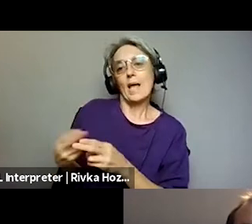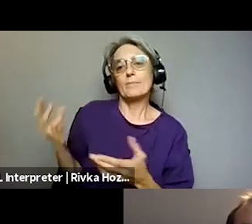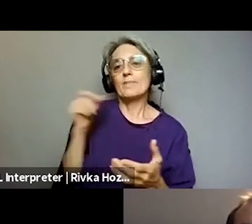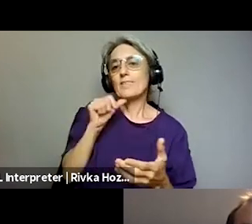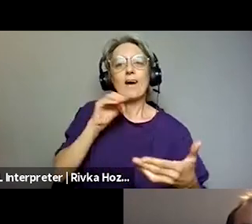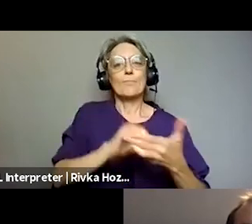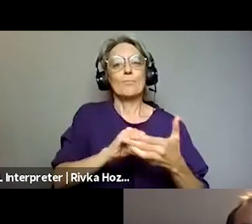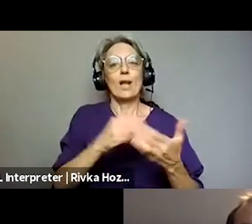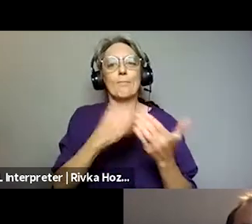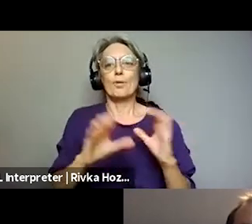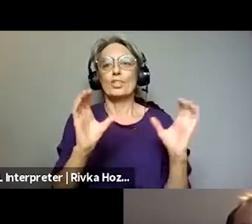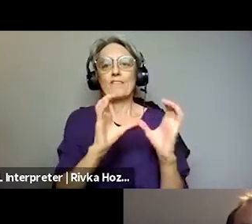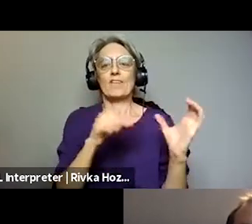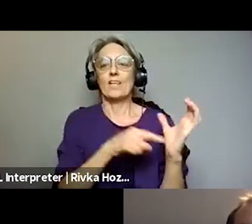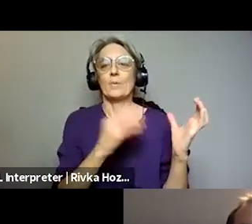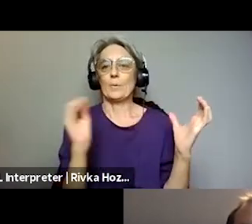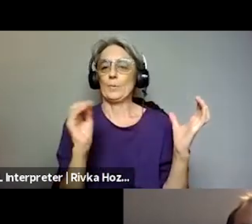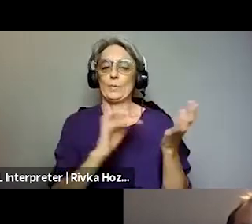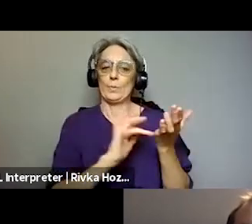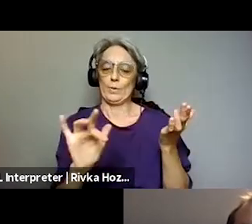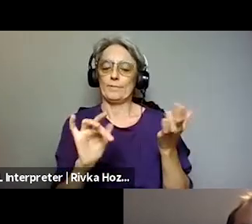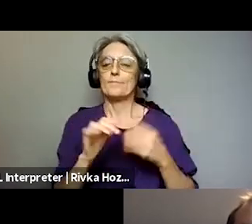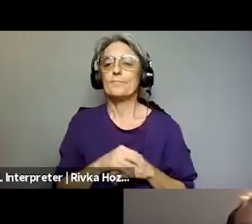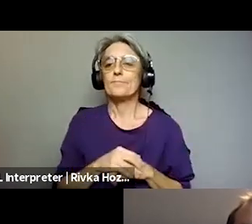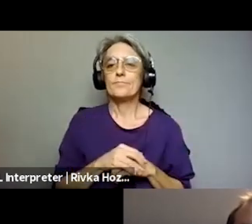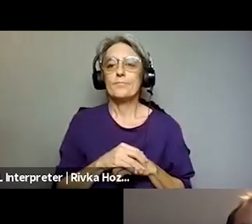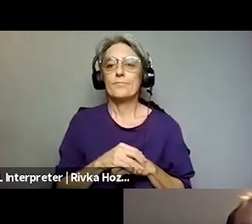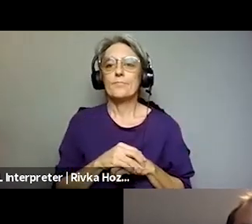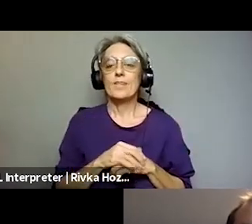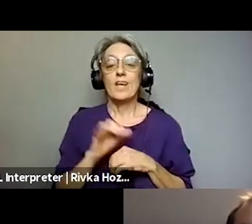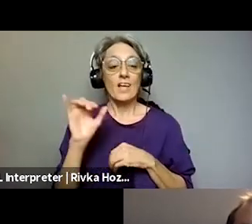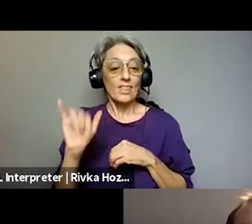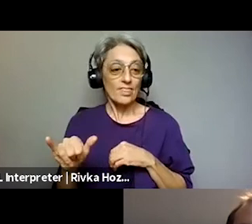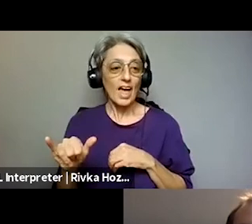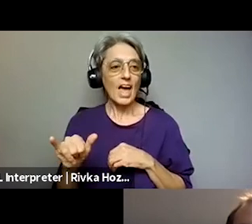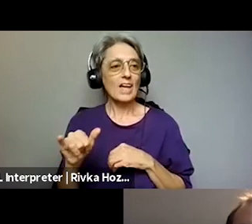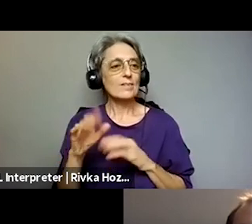And this raises some really challenging sort of interesting questions and again this was more so